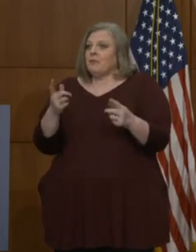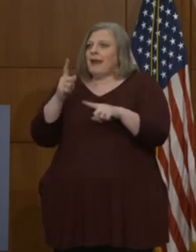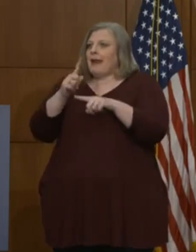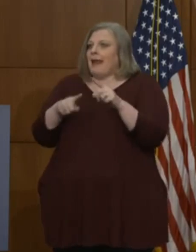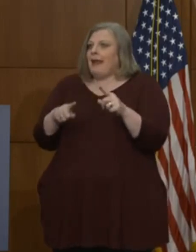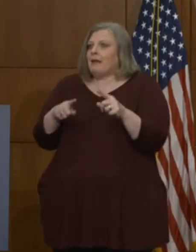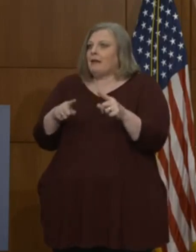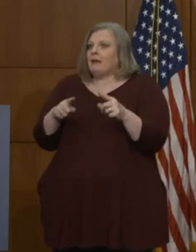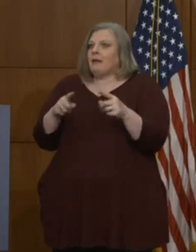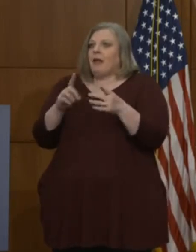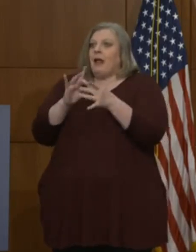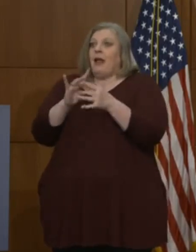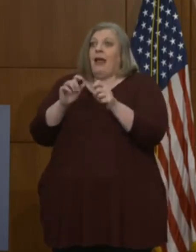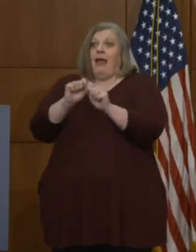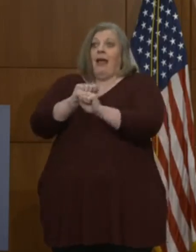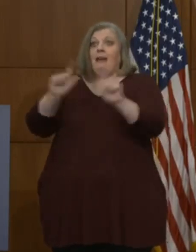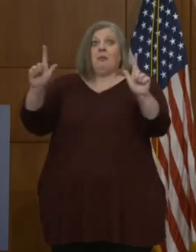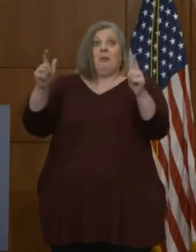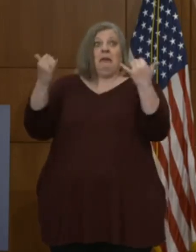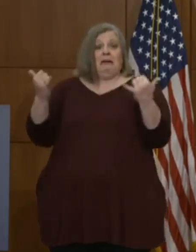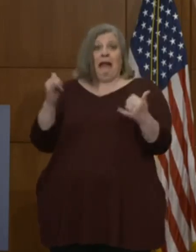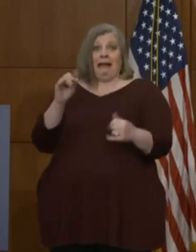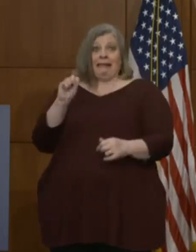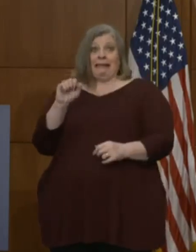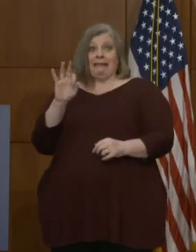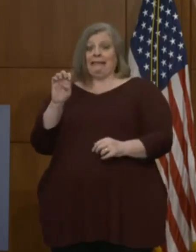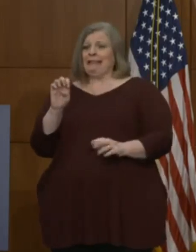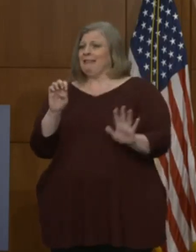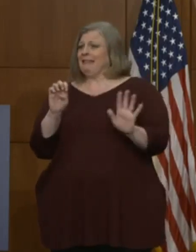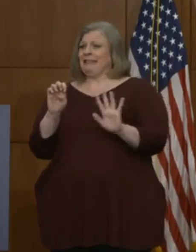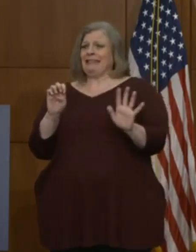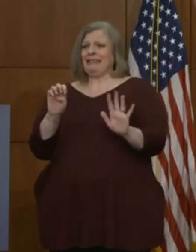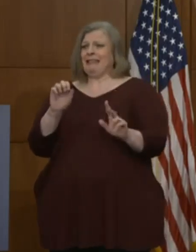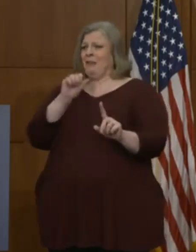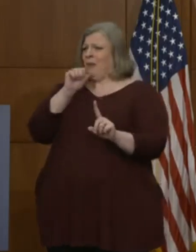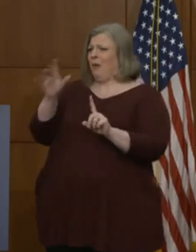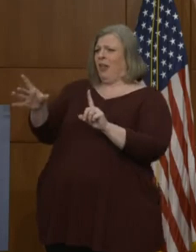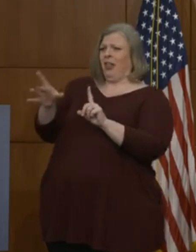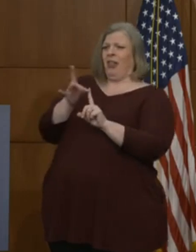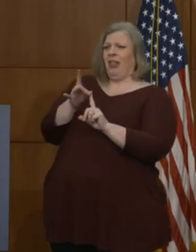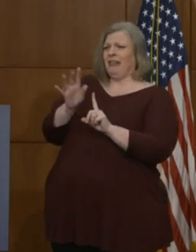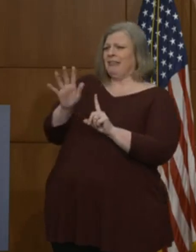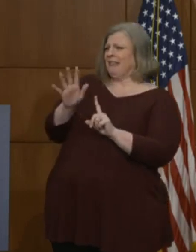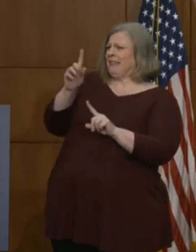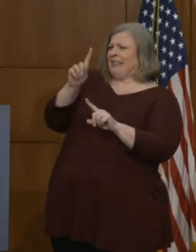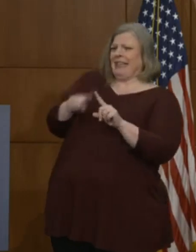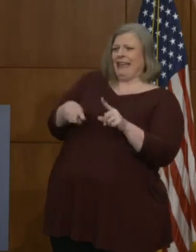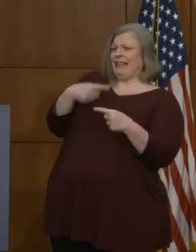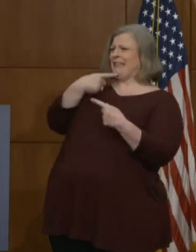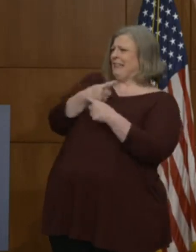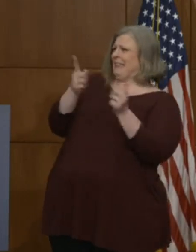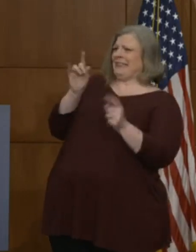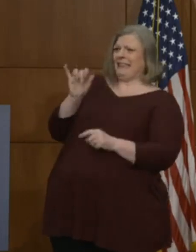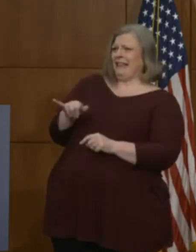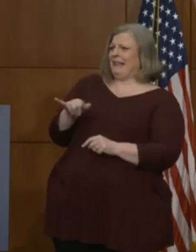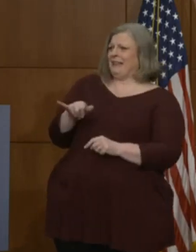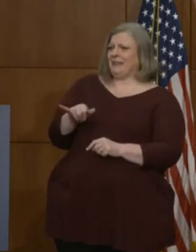IT TODAY WE- ARE BACK. WE DON’T HAVE A TREATMENT. I AM. IN WE A HAVE A TREATMENT. I AM. IN WE A VACCINATION AND WE CAN SAY THAT VACCINATION AND WE CAN SAY THAT WELL DEVICE HAS GONE AND ARE WELL DEVICE HAS GONE AND ARE NOW NECESSARY GOING EVERYBODY NOW NECESSARY GOING EVERYBODY NOW. IS SAFER THEY’RE NOT GONNA